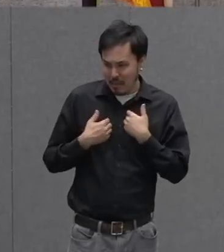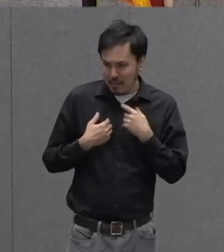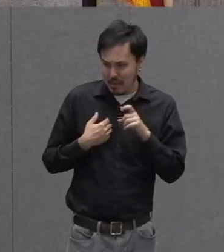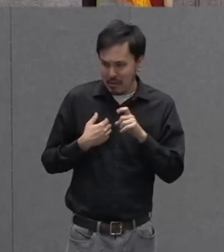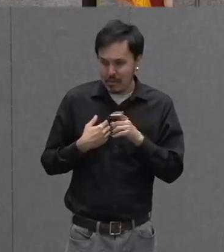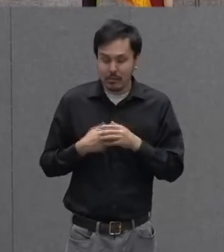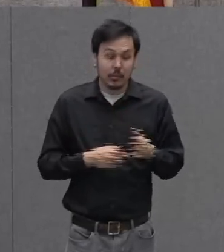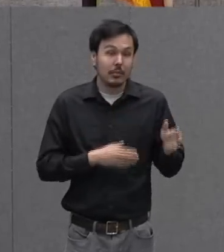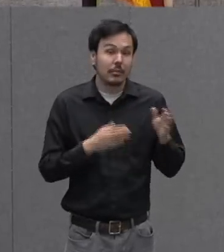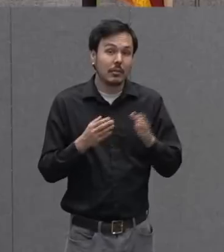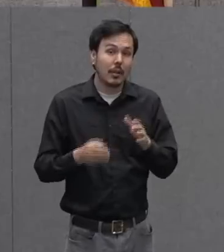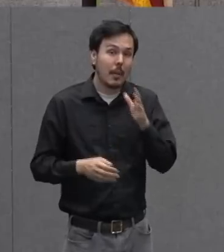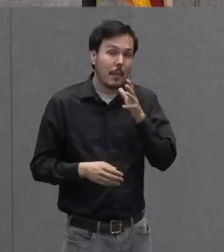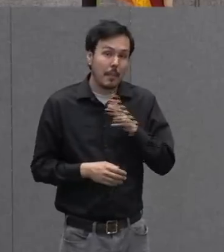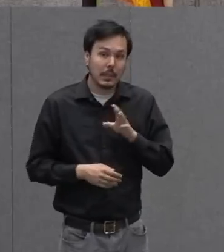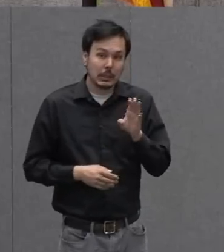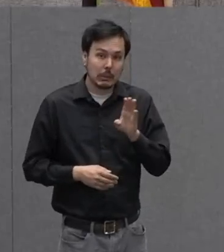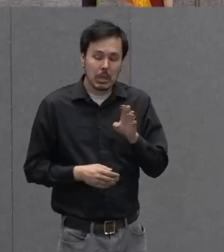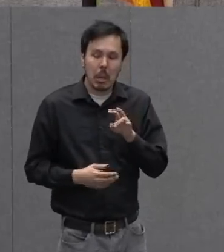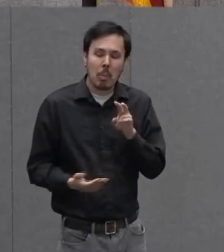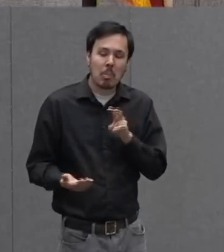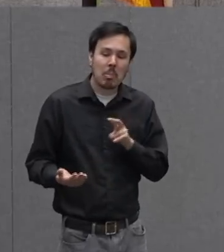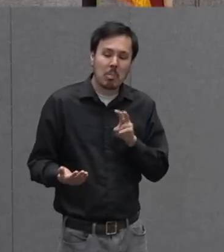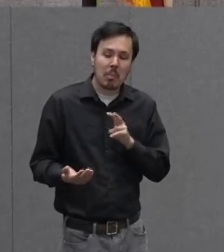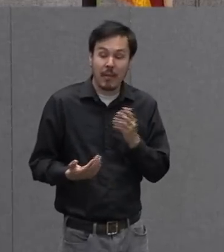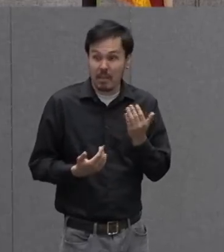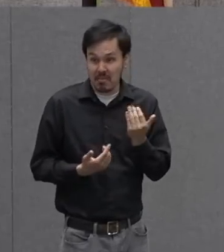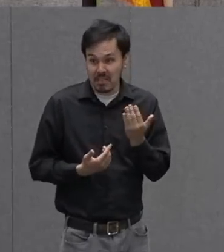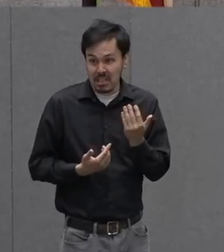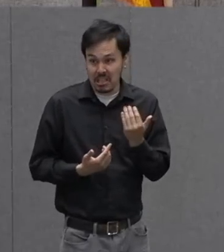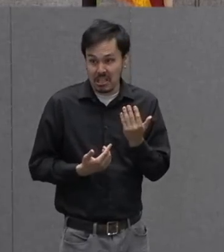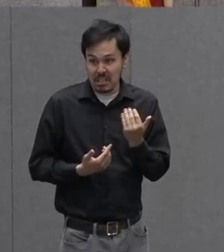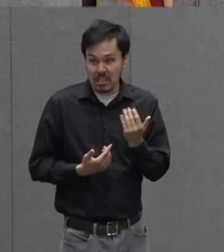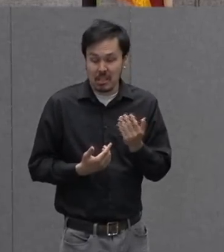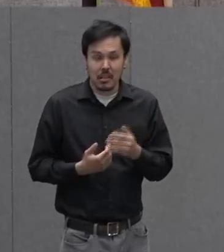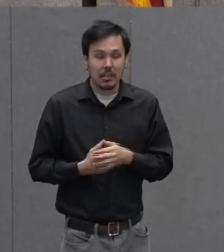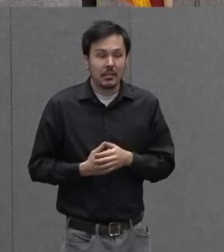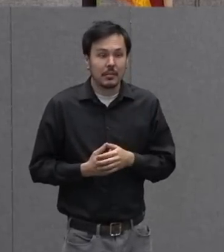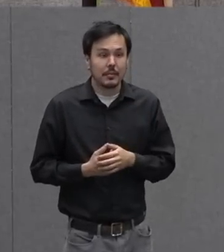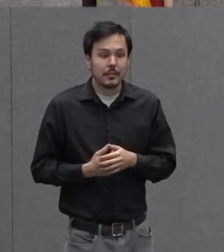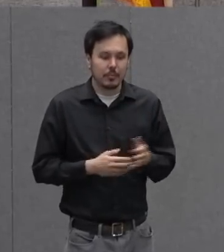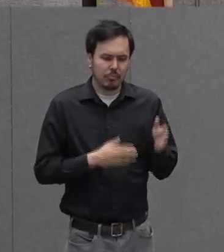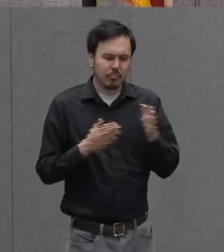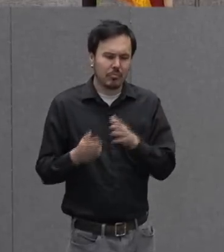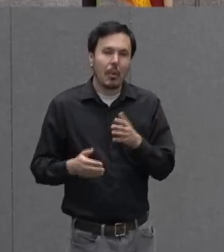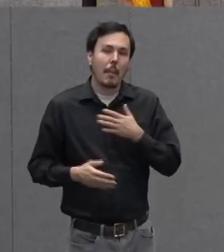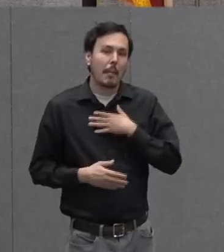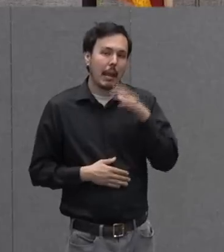My friend Mrs. B says she thinks that there are 15 of these in here. And I said 12.